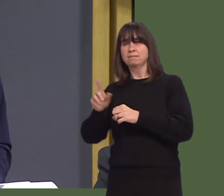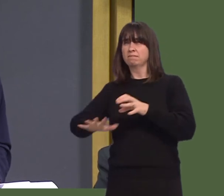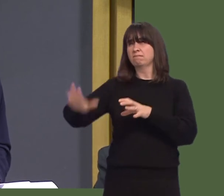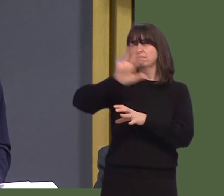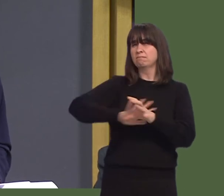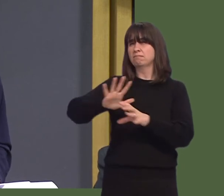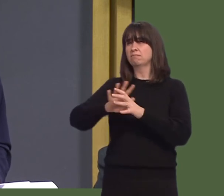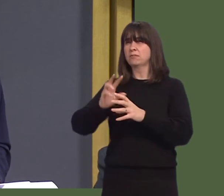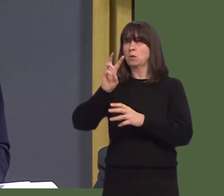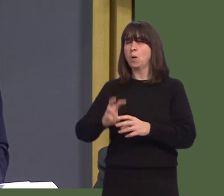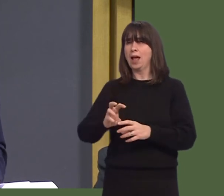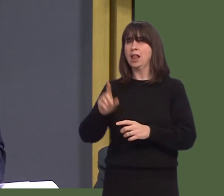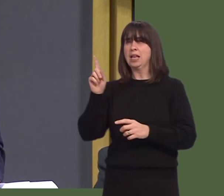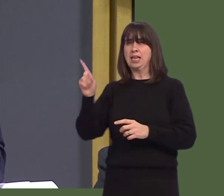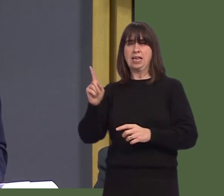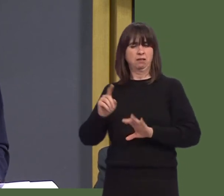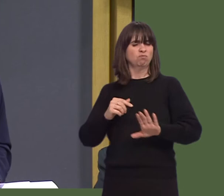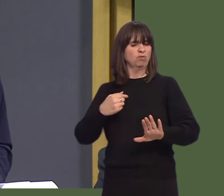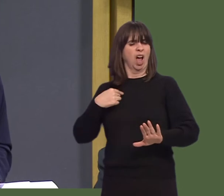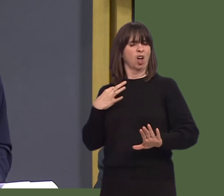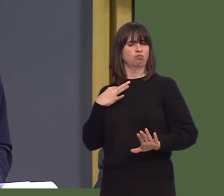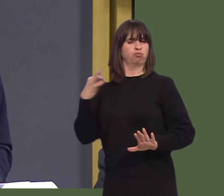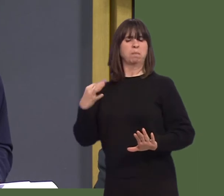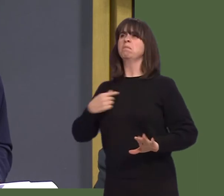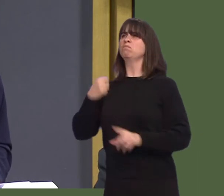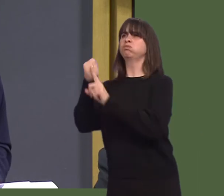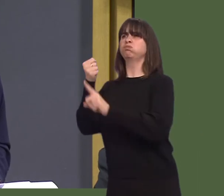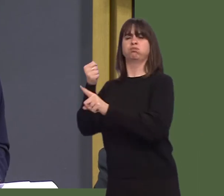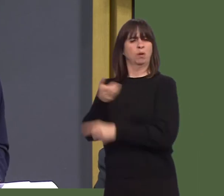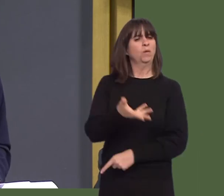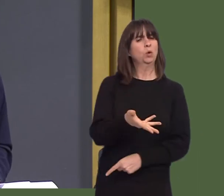Carwyn Jones AM: Now, let me just understand this point, if I can.